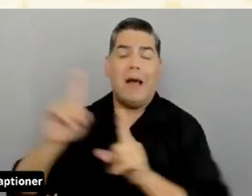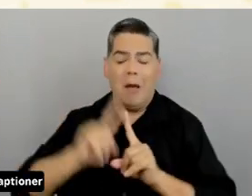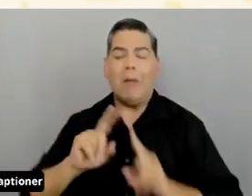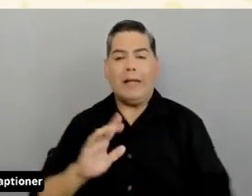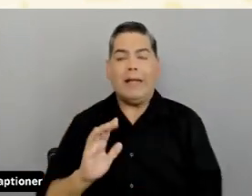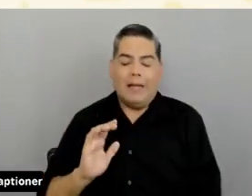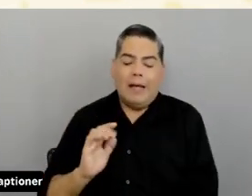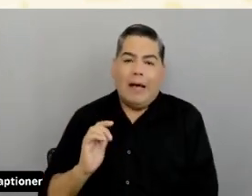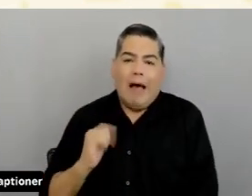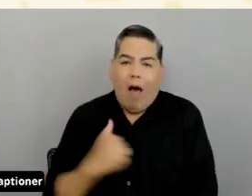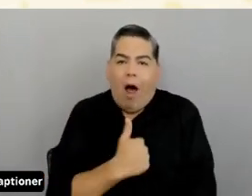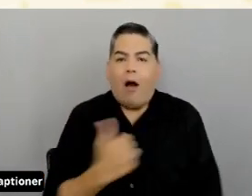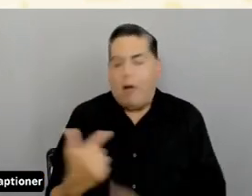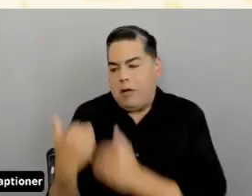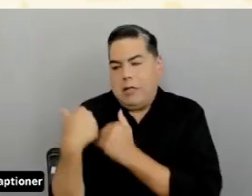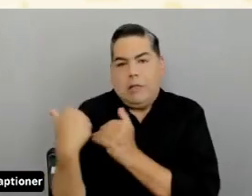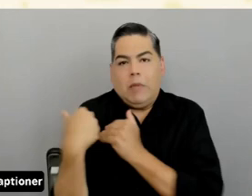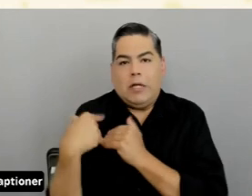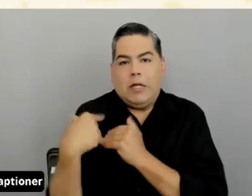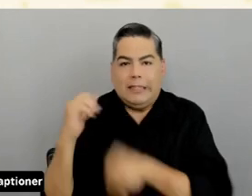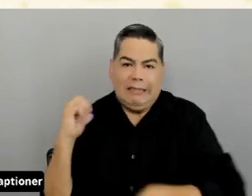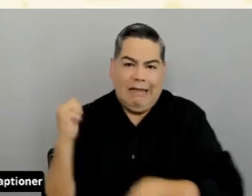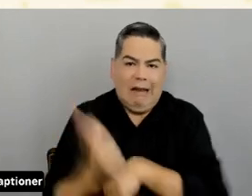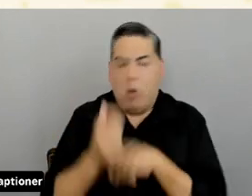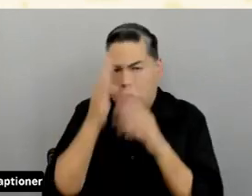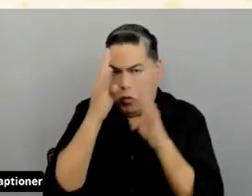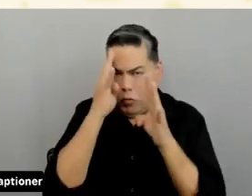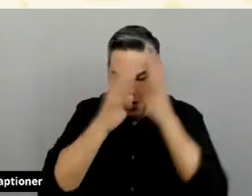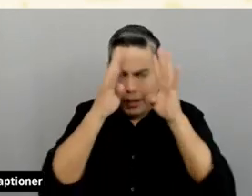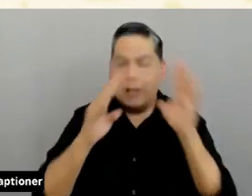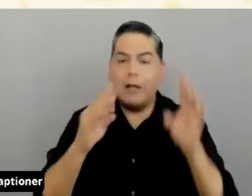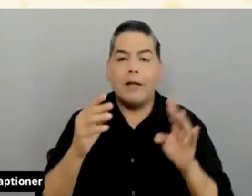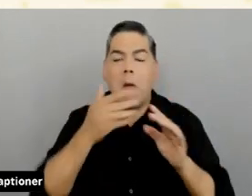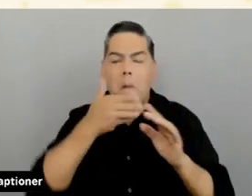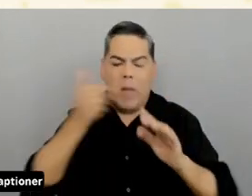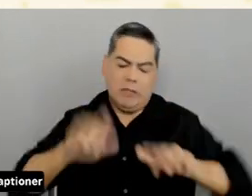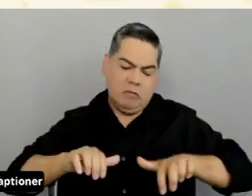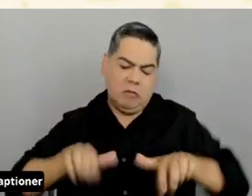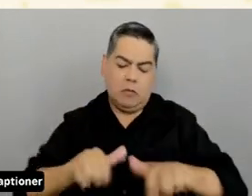to create best practices also that we can share to our users